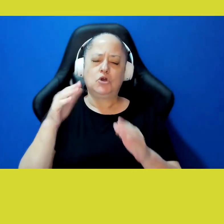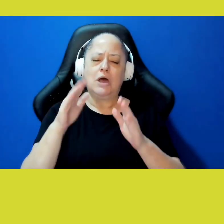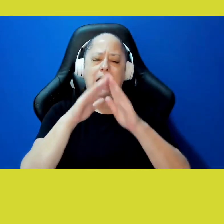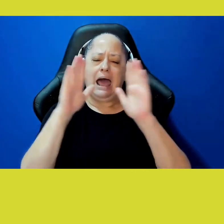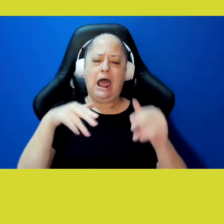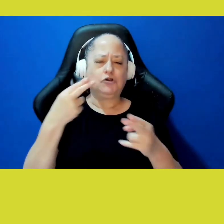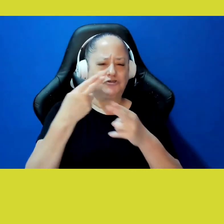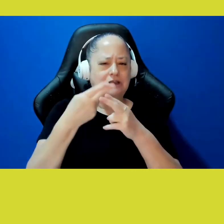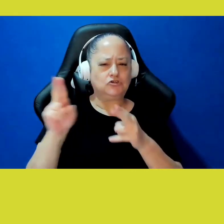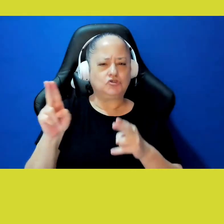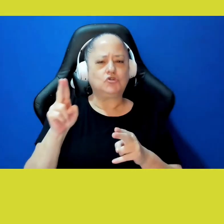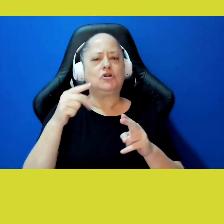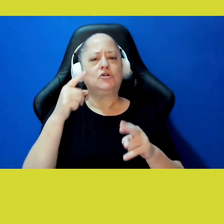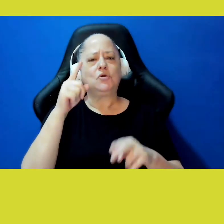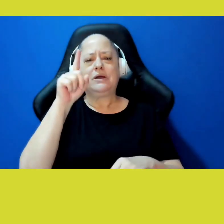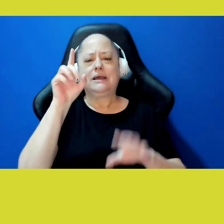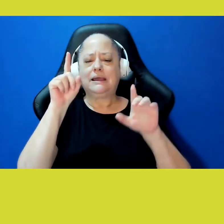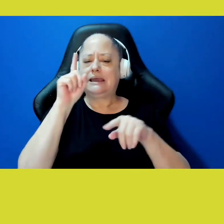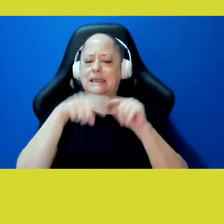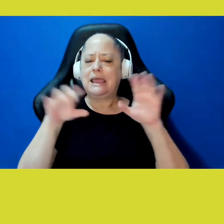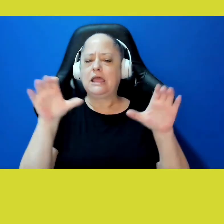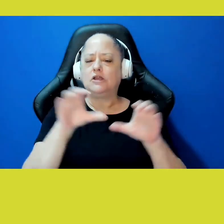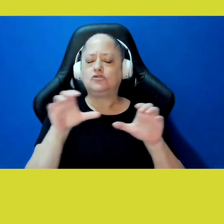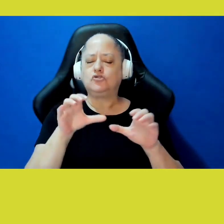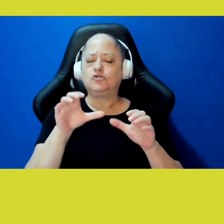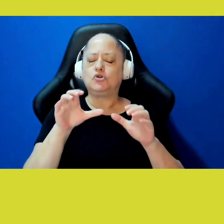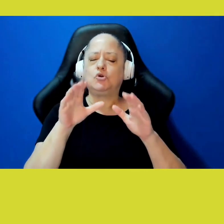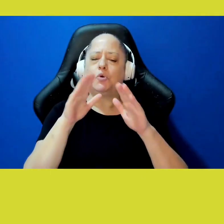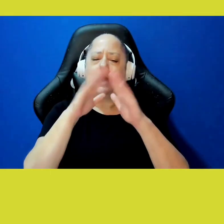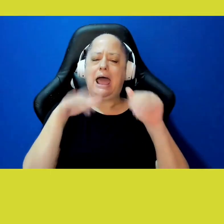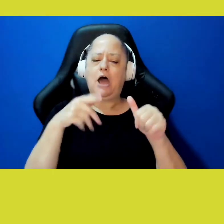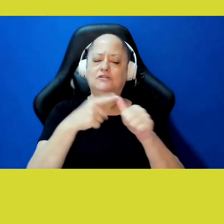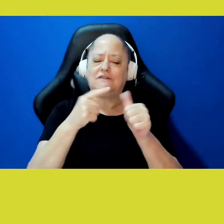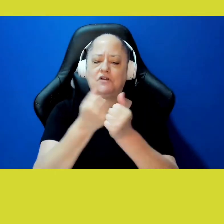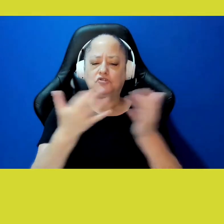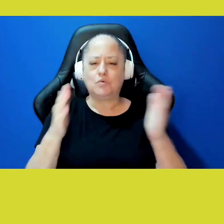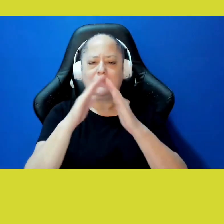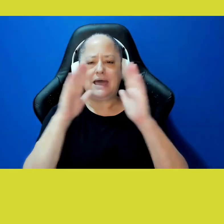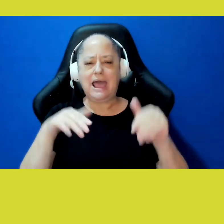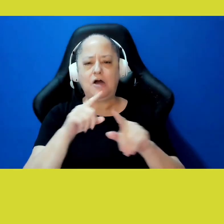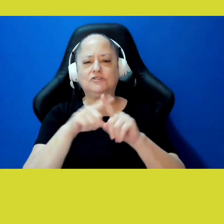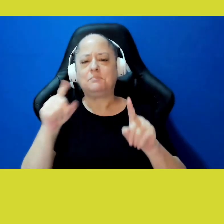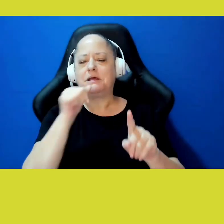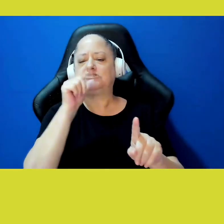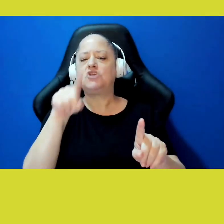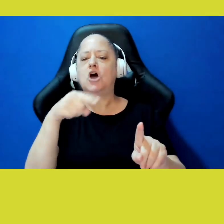course, we cannot do housing first without housing but housing first is not housing only for that group